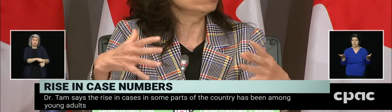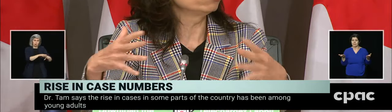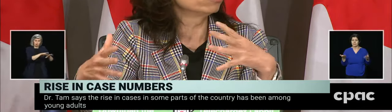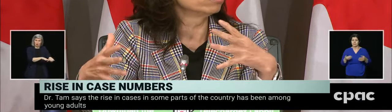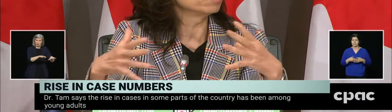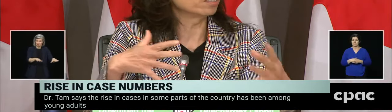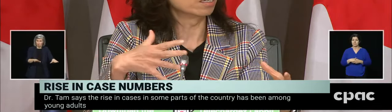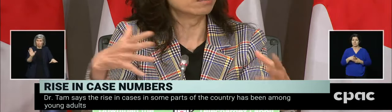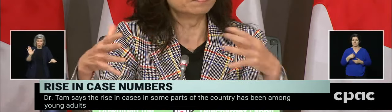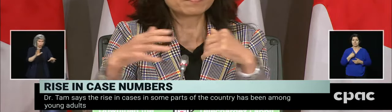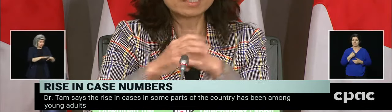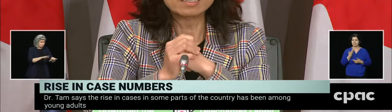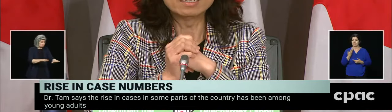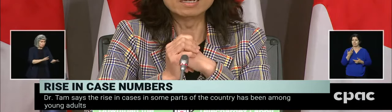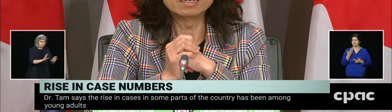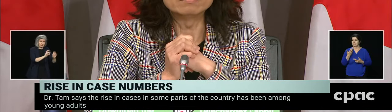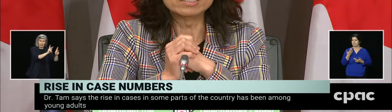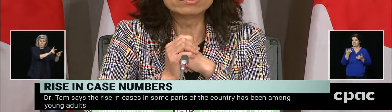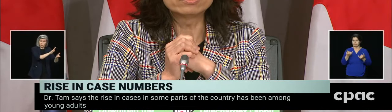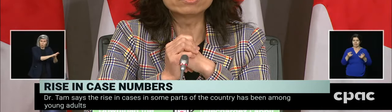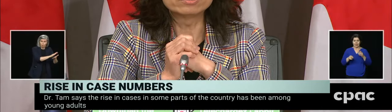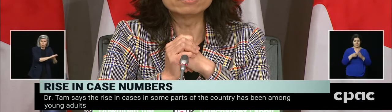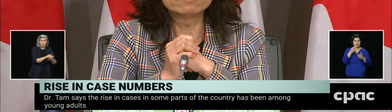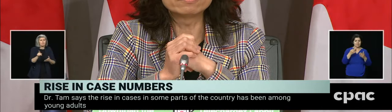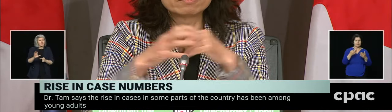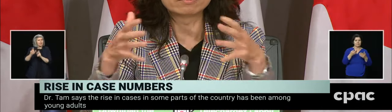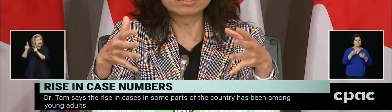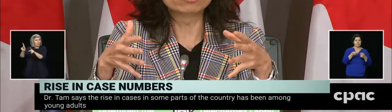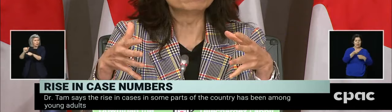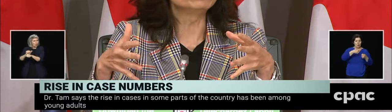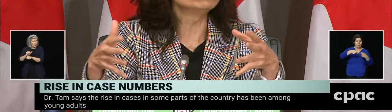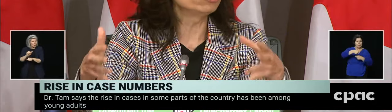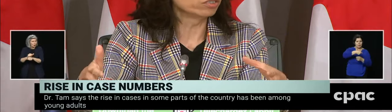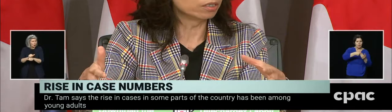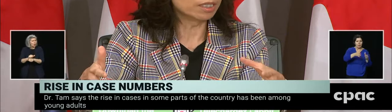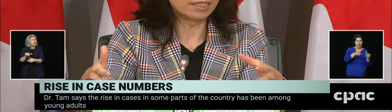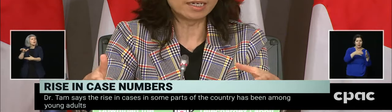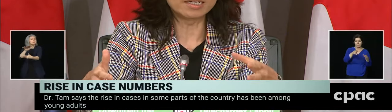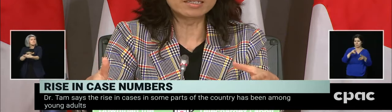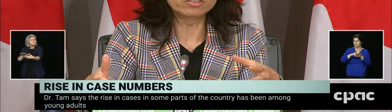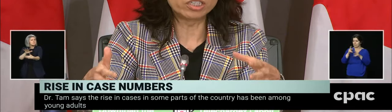AS CHILDREN RETURN TO SCHOOL,